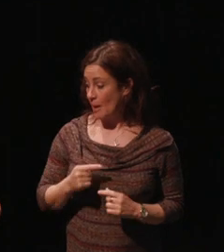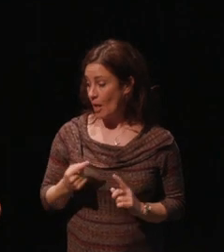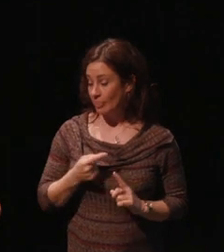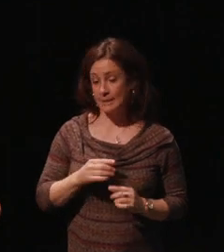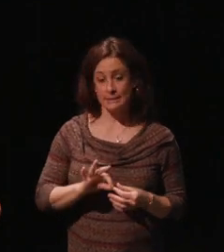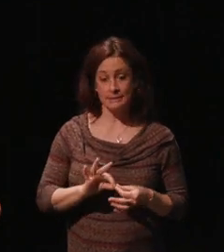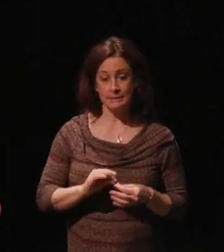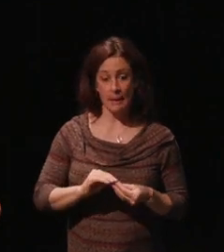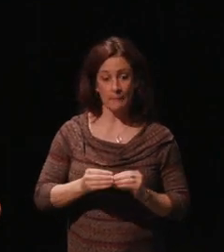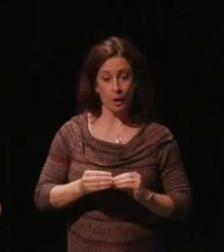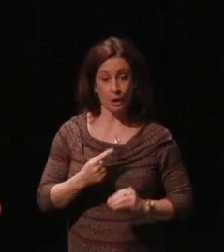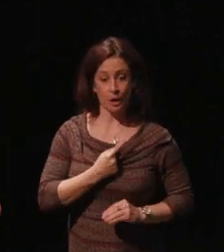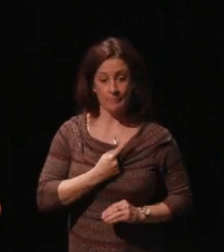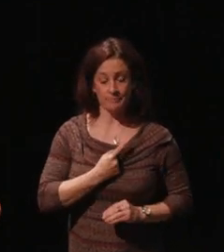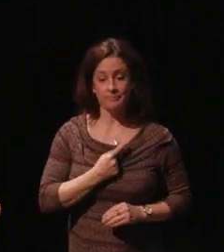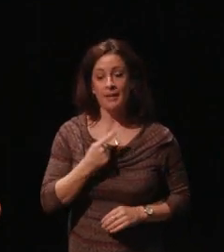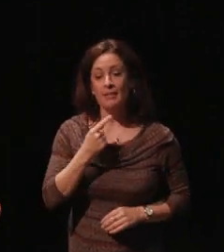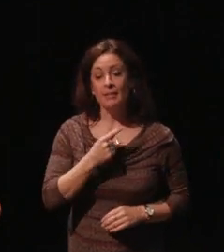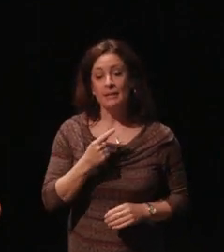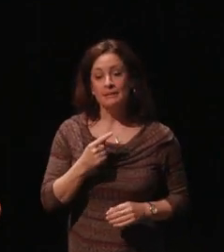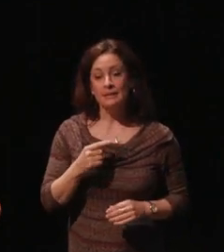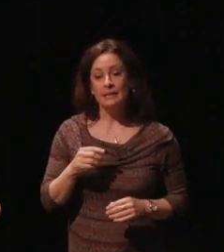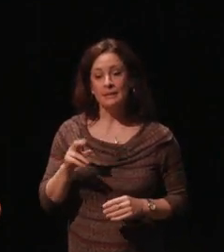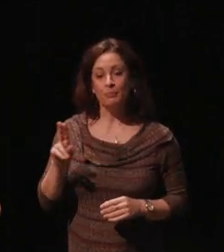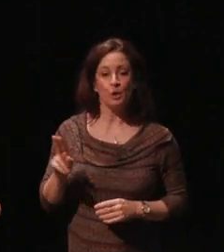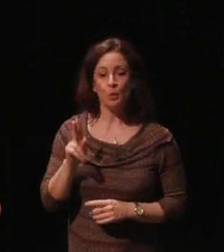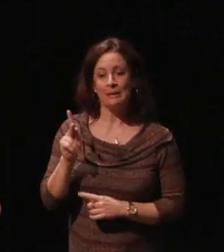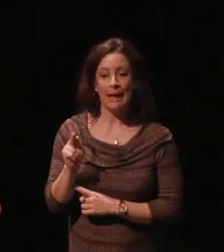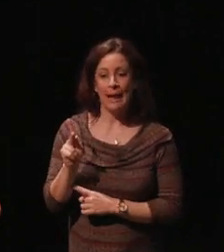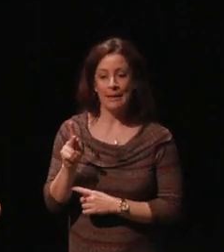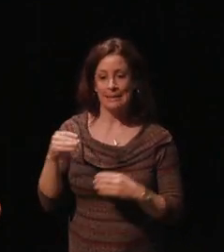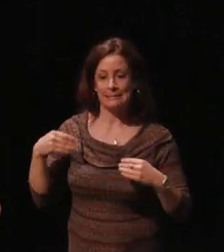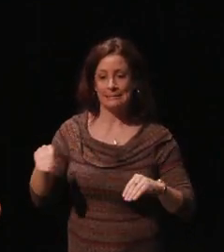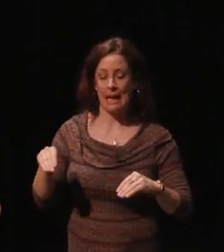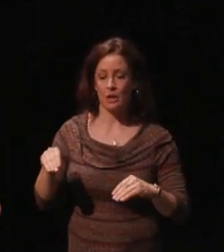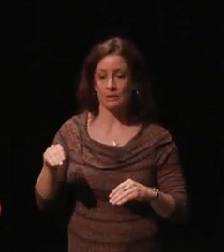So, this is the UK sales figures for Rogue One.